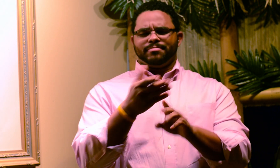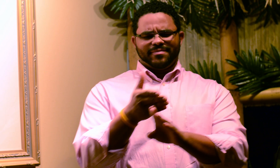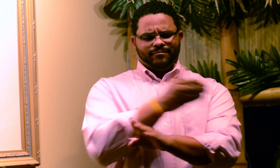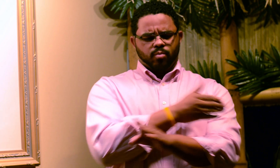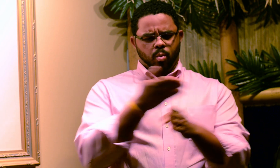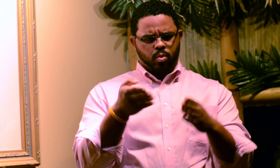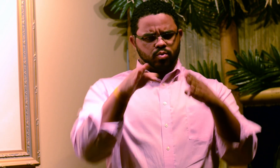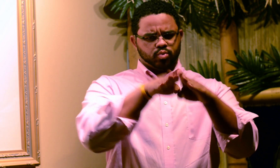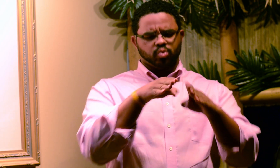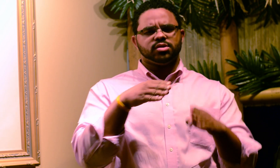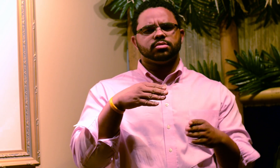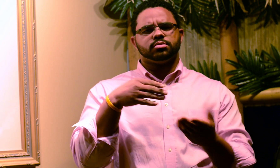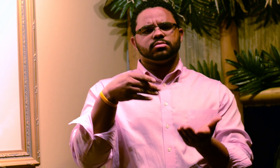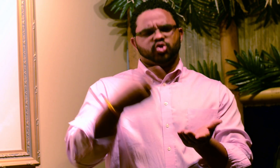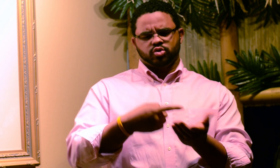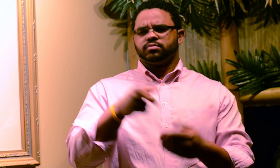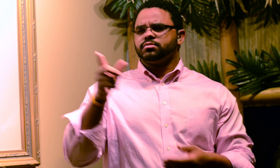Right before the discussion ended